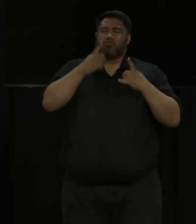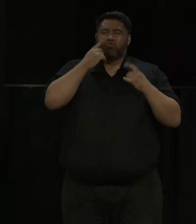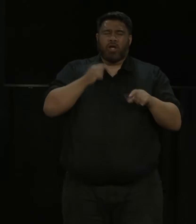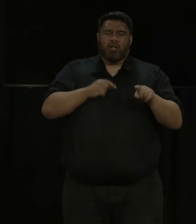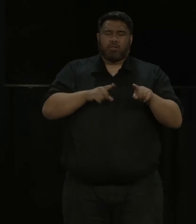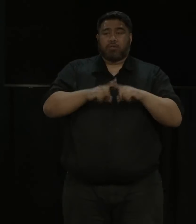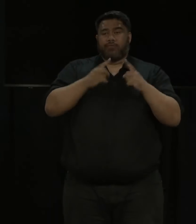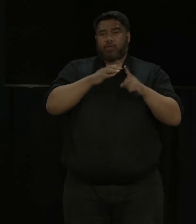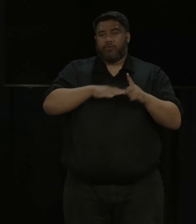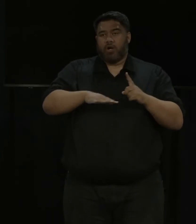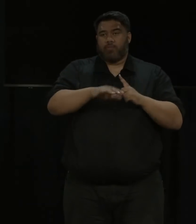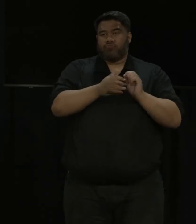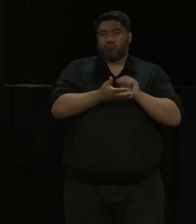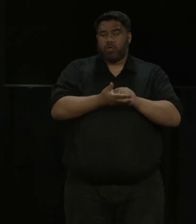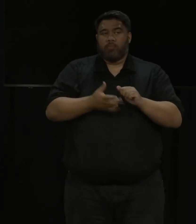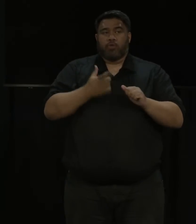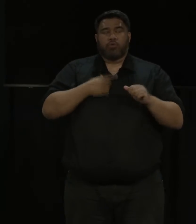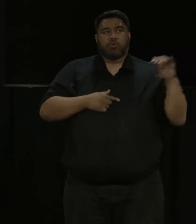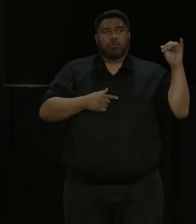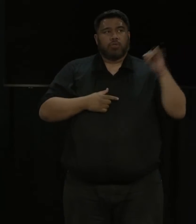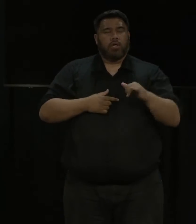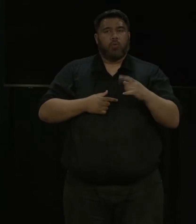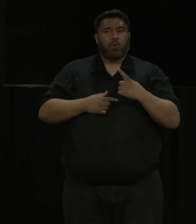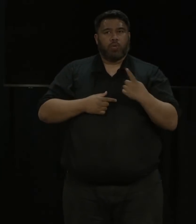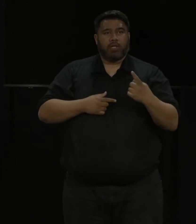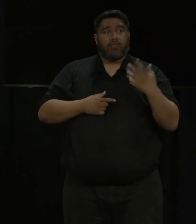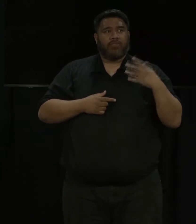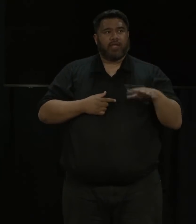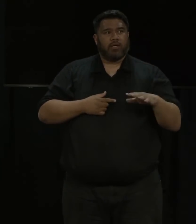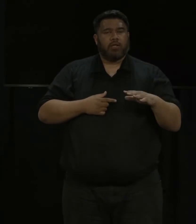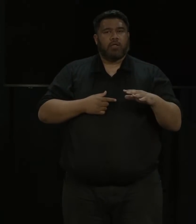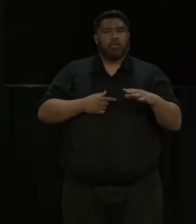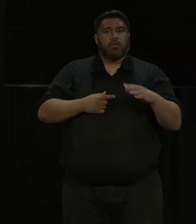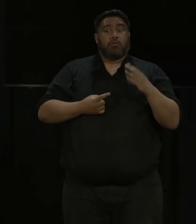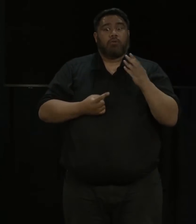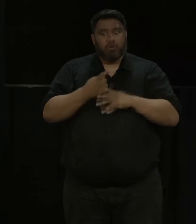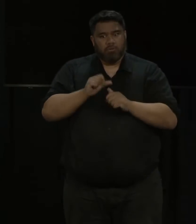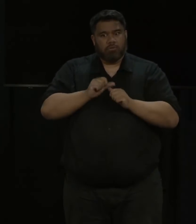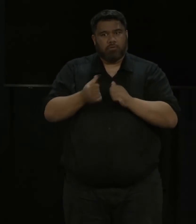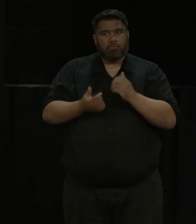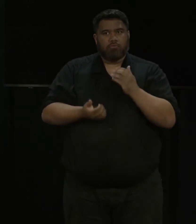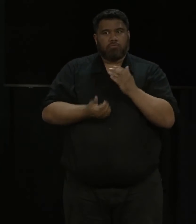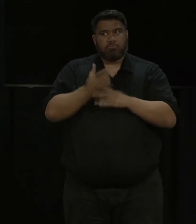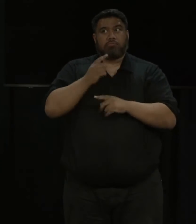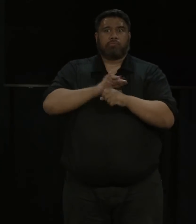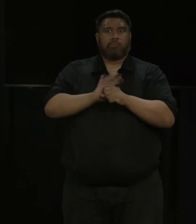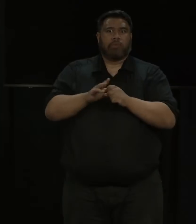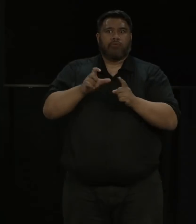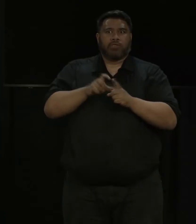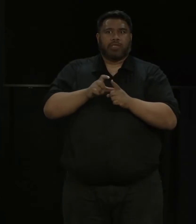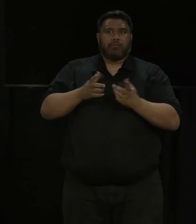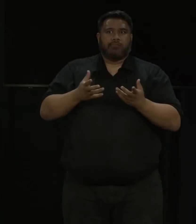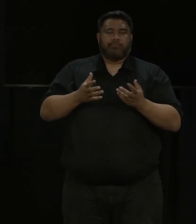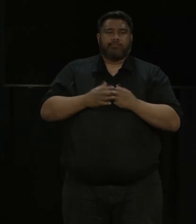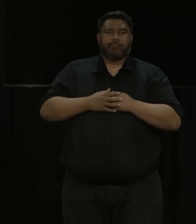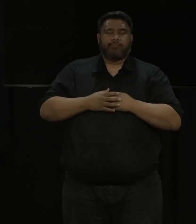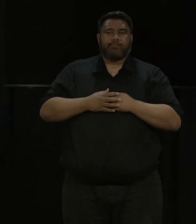lessons learned from that. We indicated when we kicked off